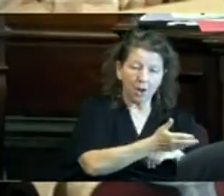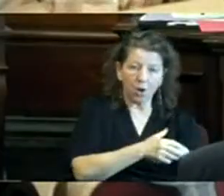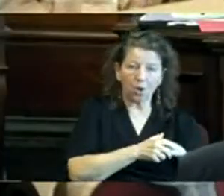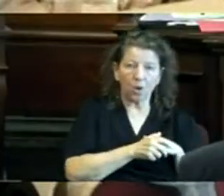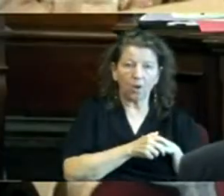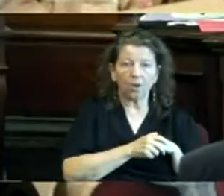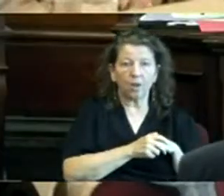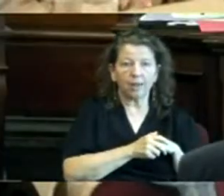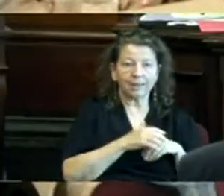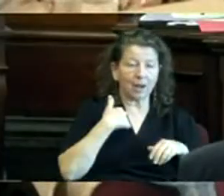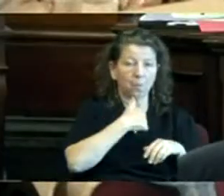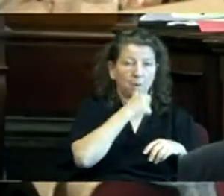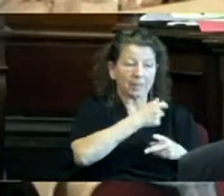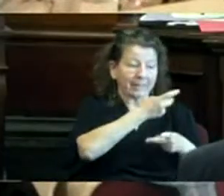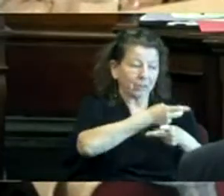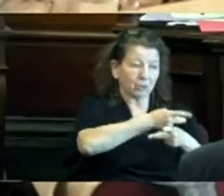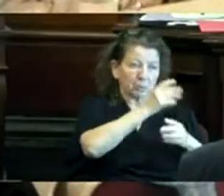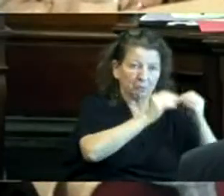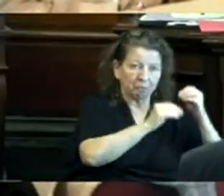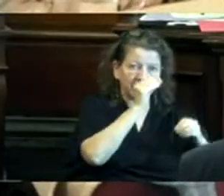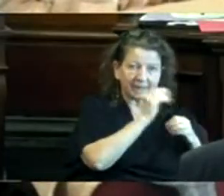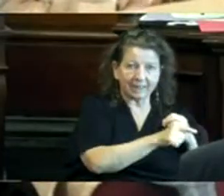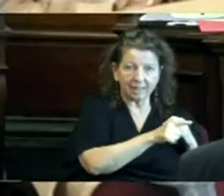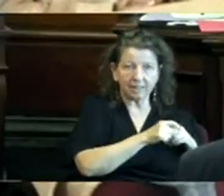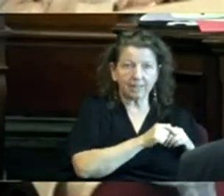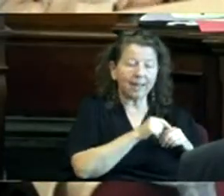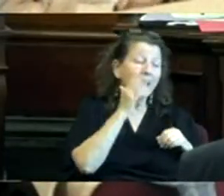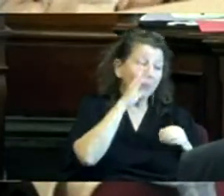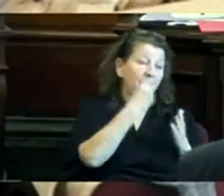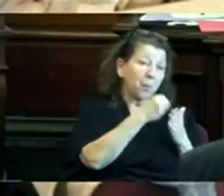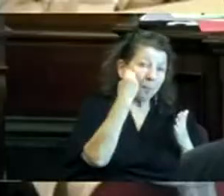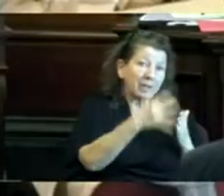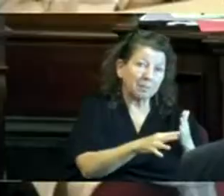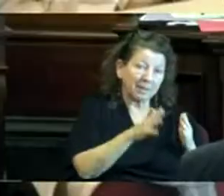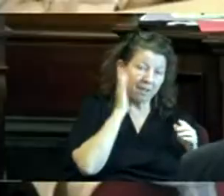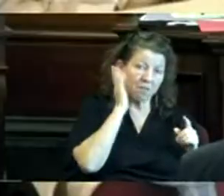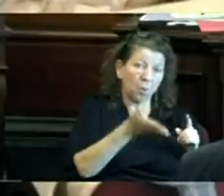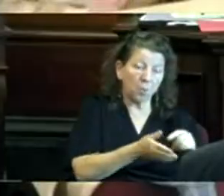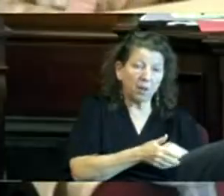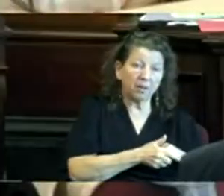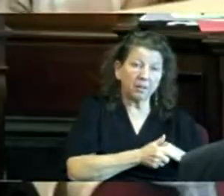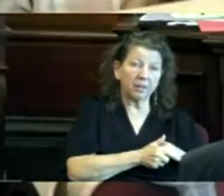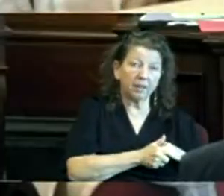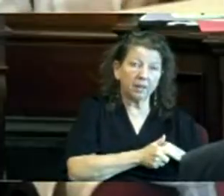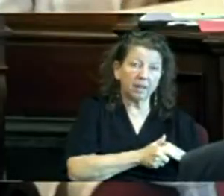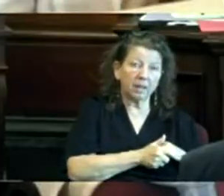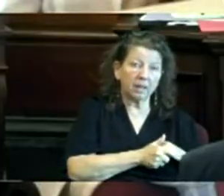And that has some structural problems that are going to have